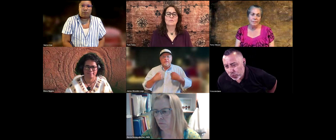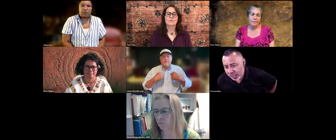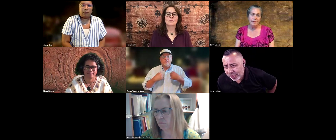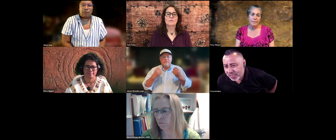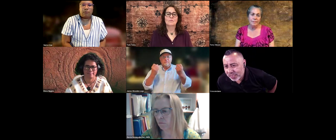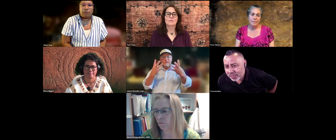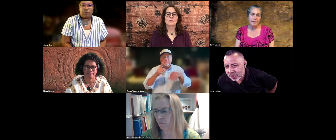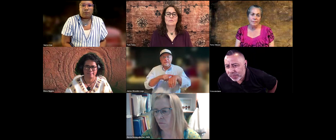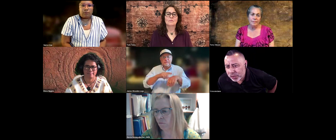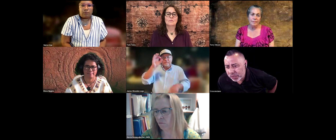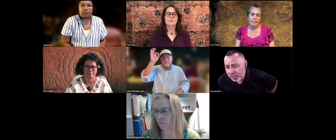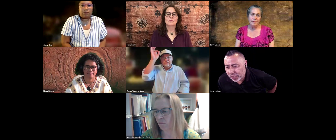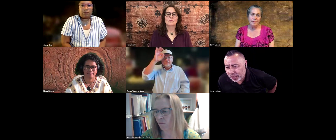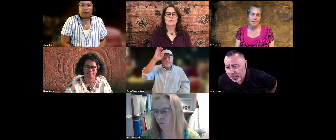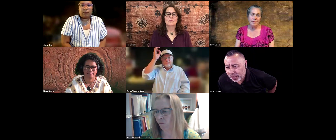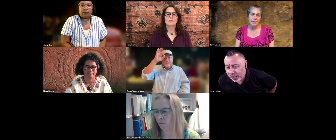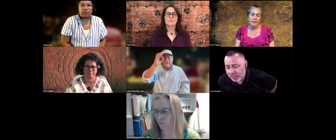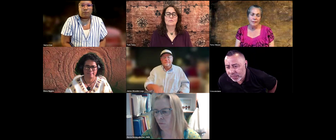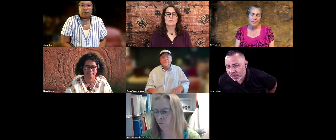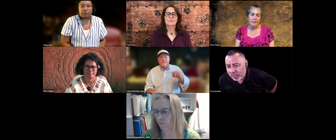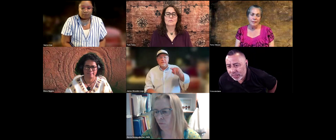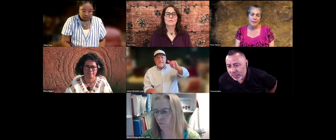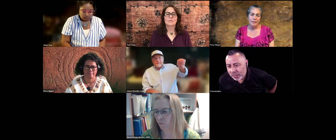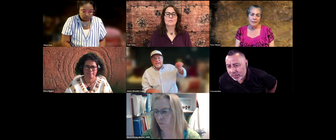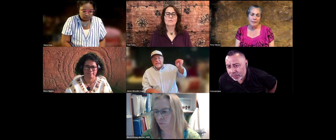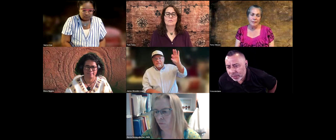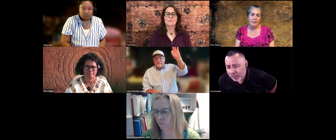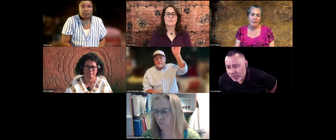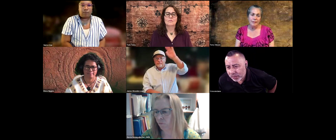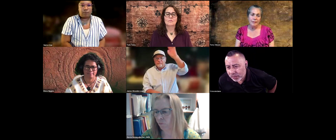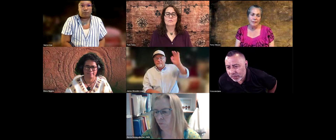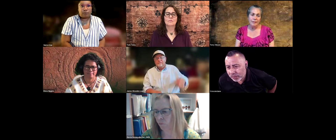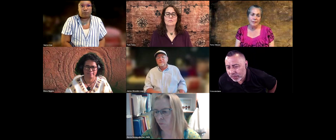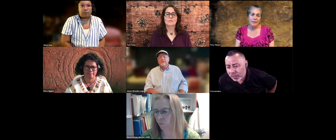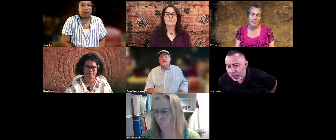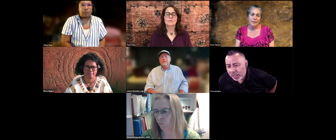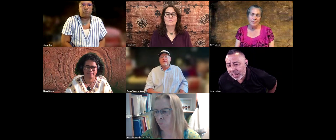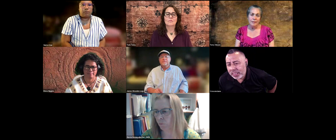James Winnex Taking.